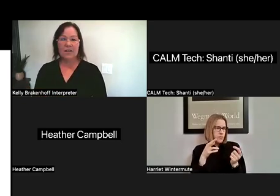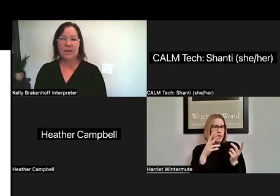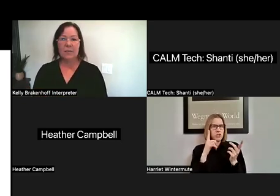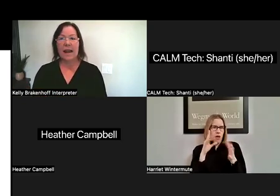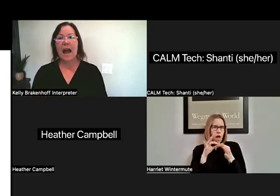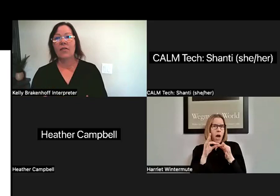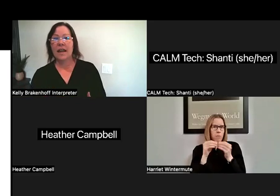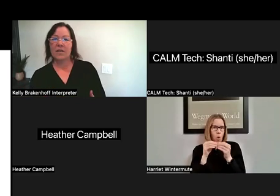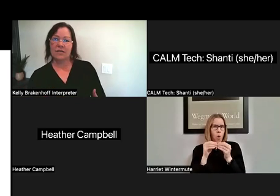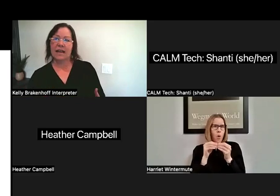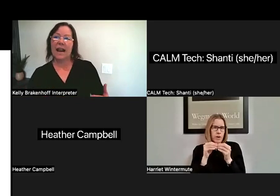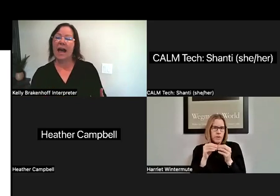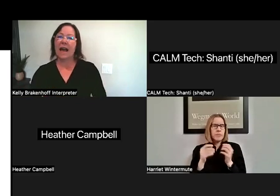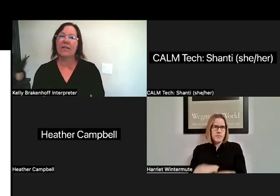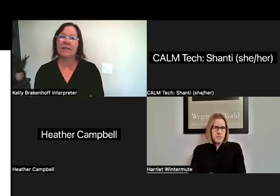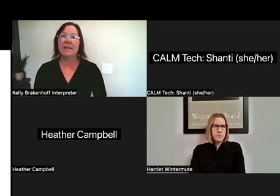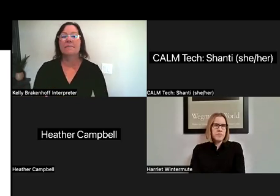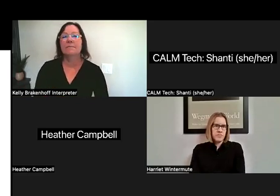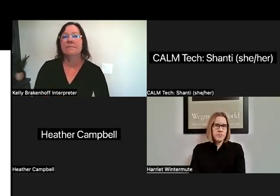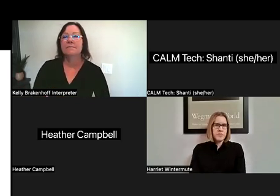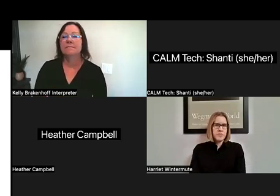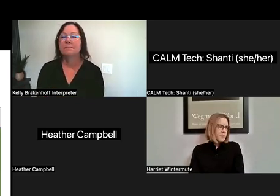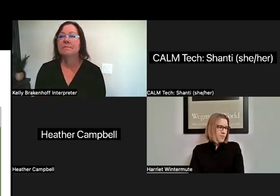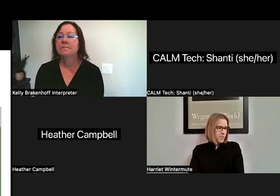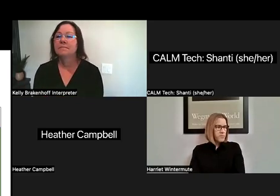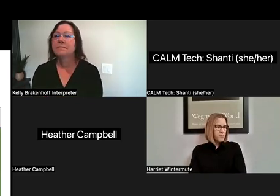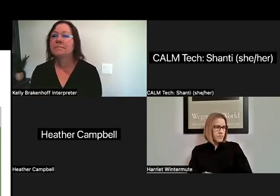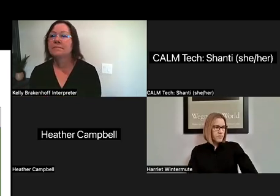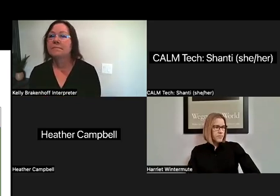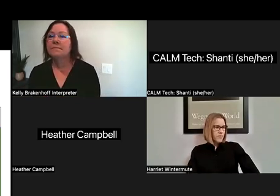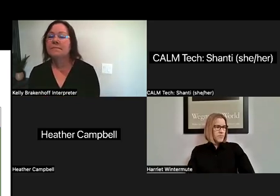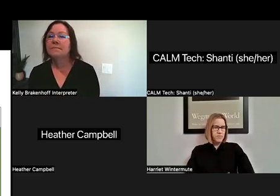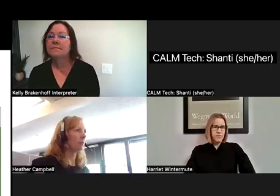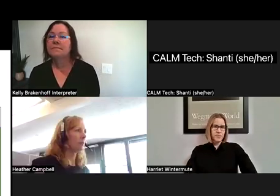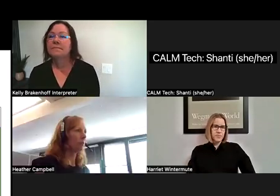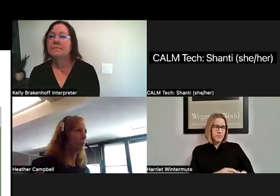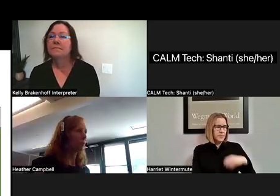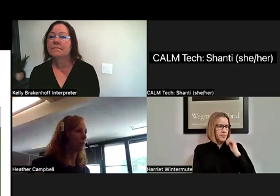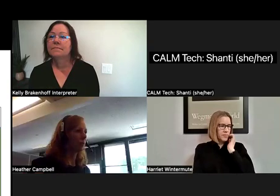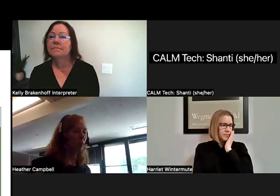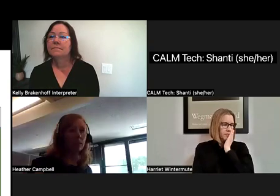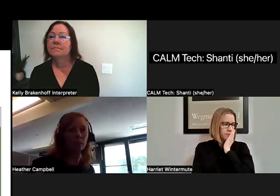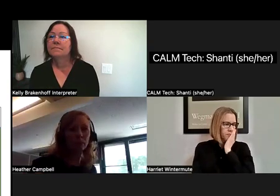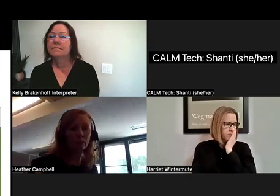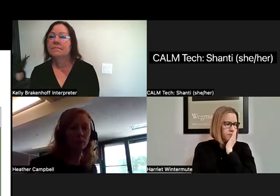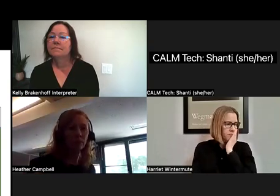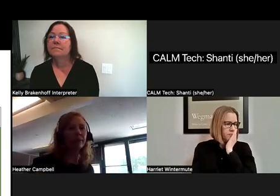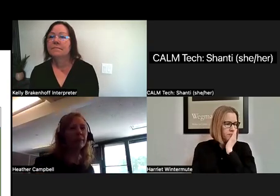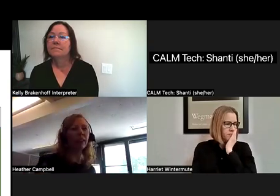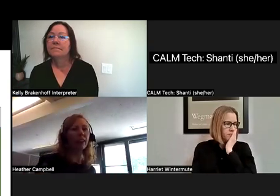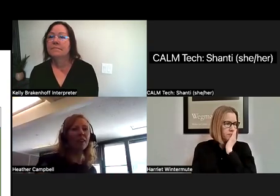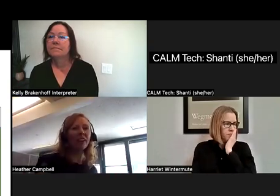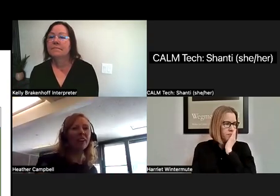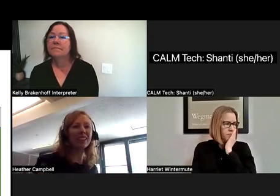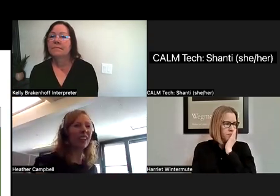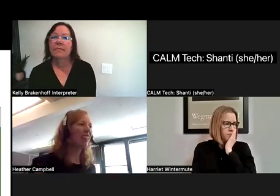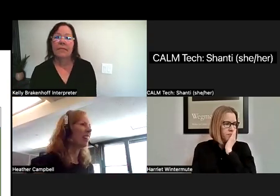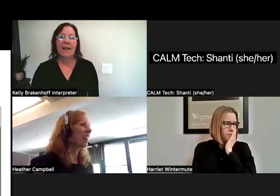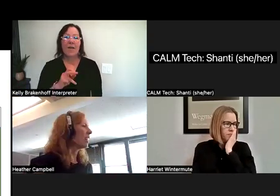to explain how they used it at Iowa state. >> HEATHER CAMPBELL: All right. Thanks Harriet.